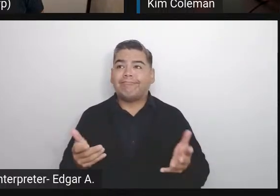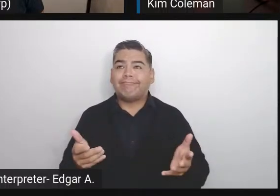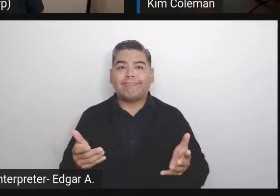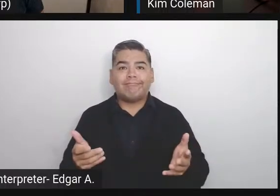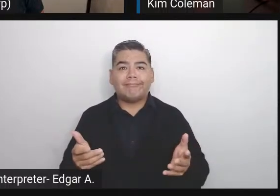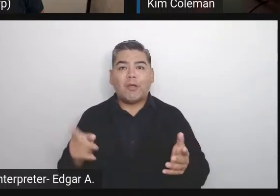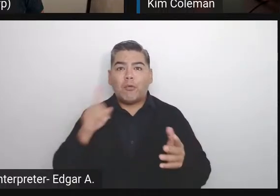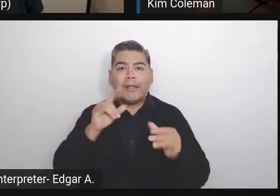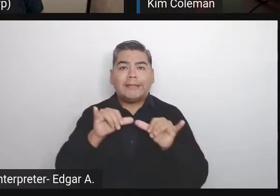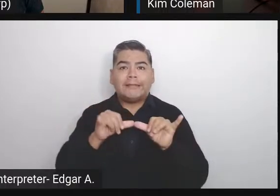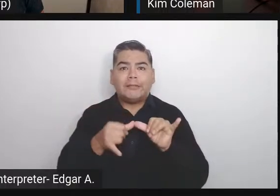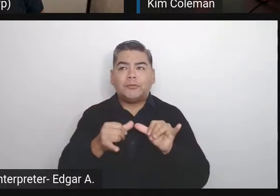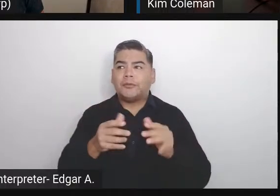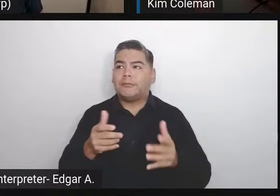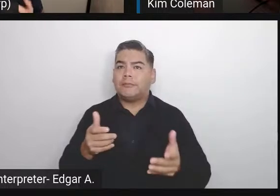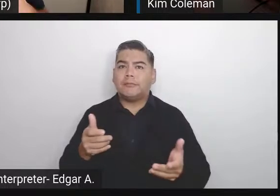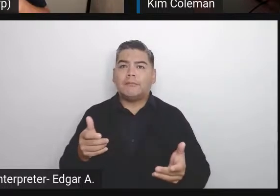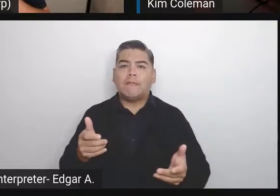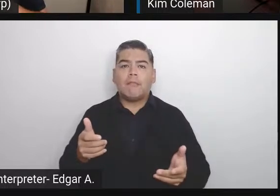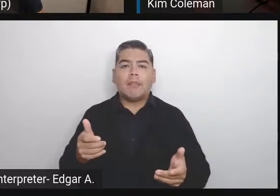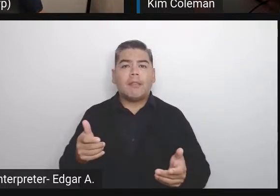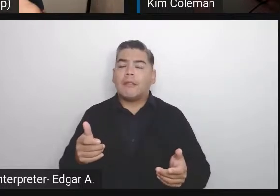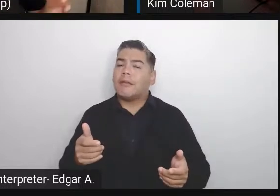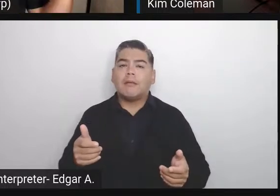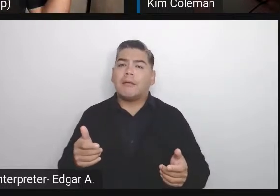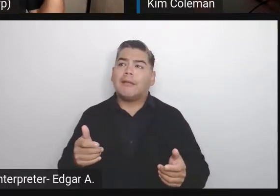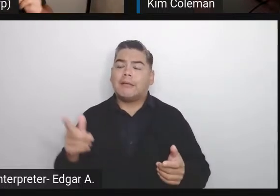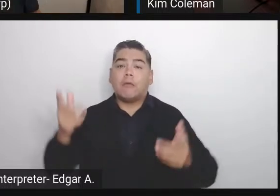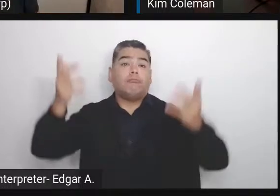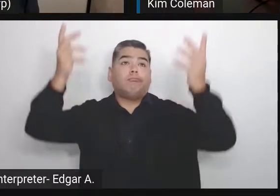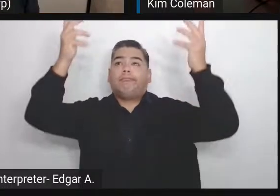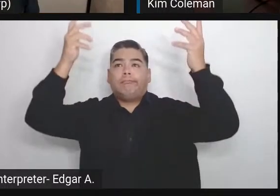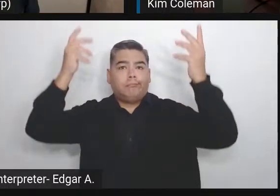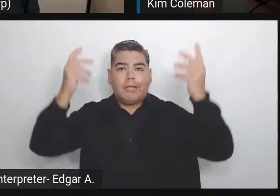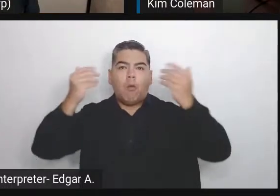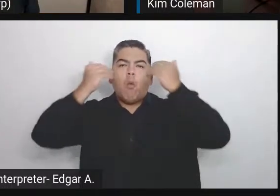It can look nice but still it is engineering.